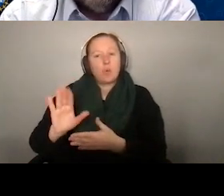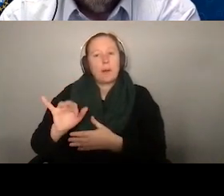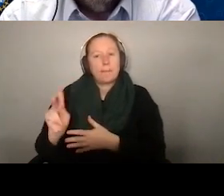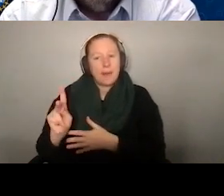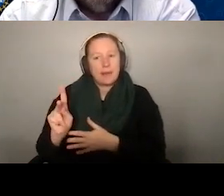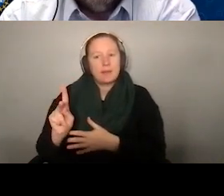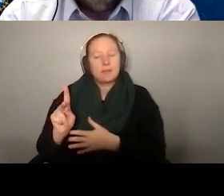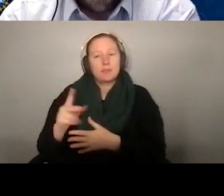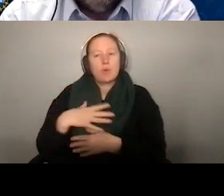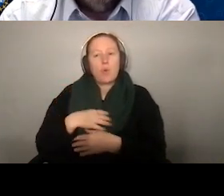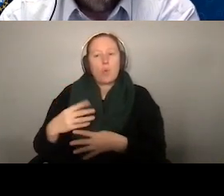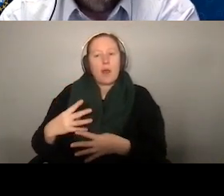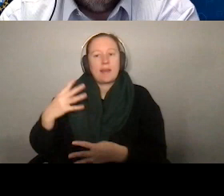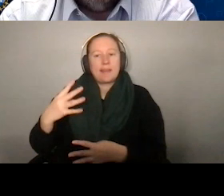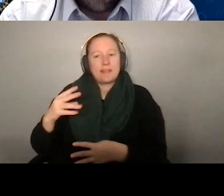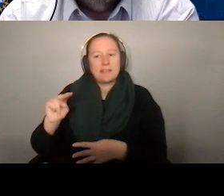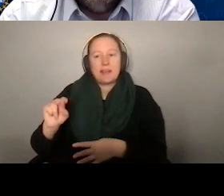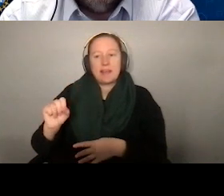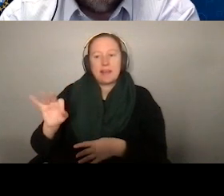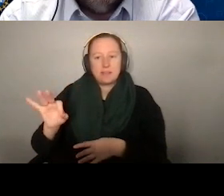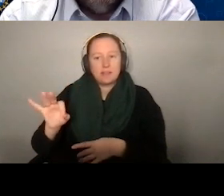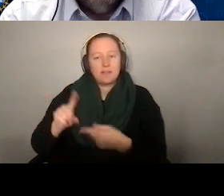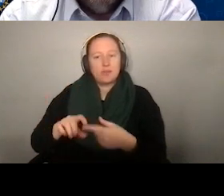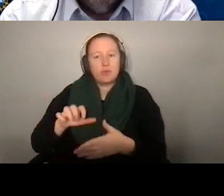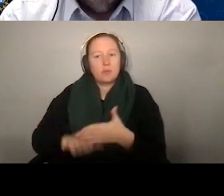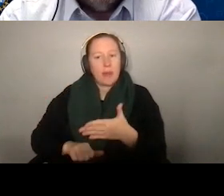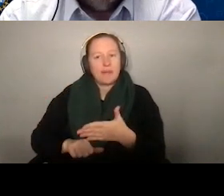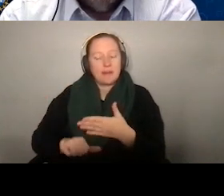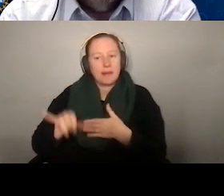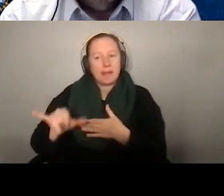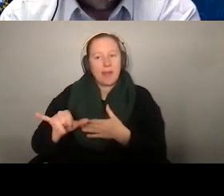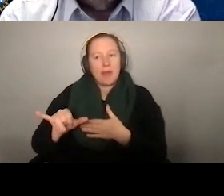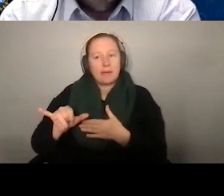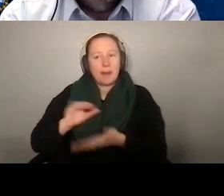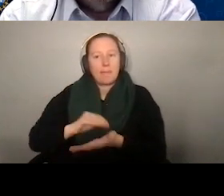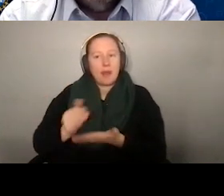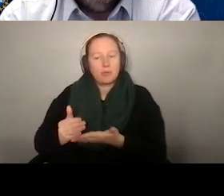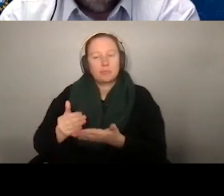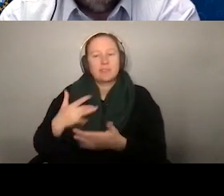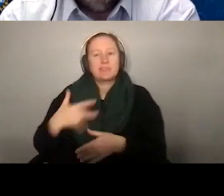white list NSF's account to debit the remittance, which often need special permissions depending on